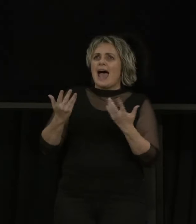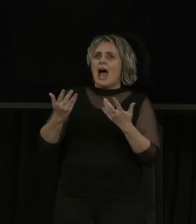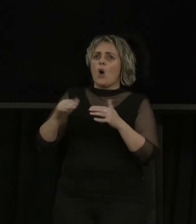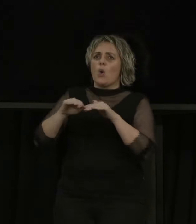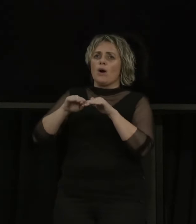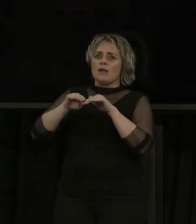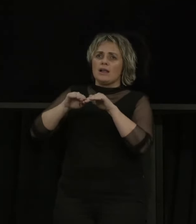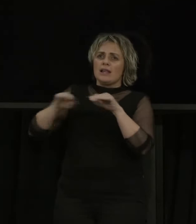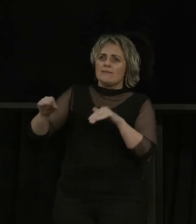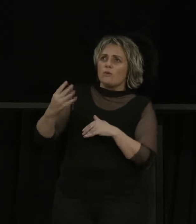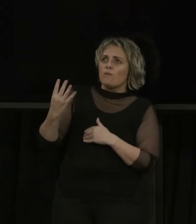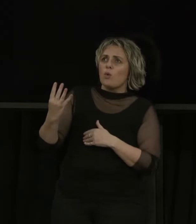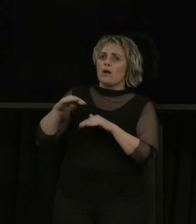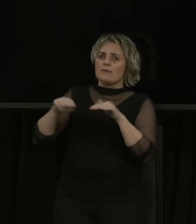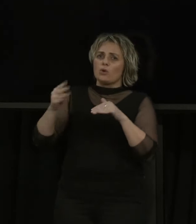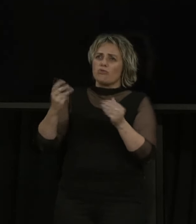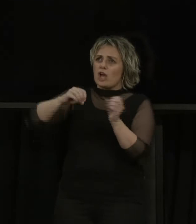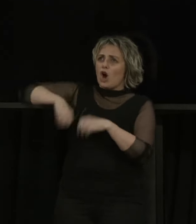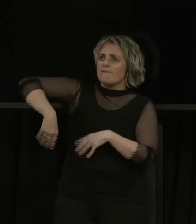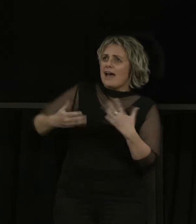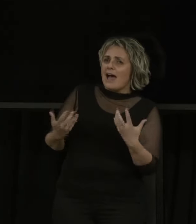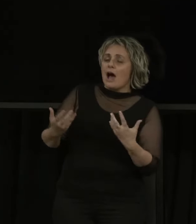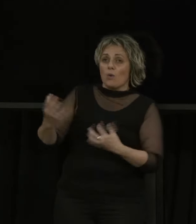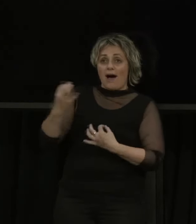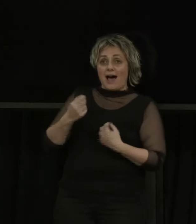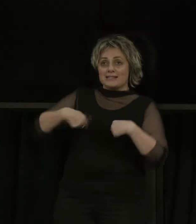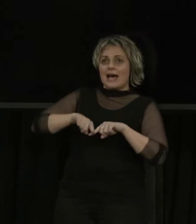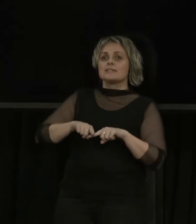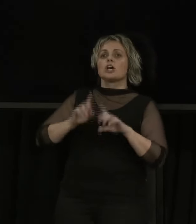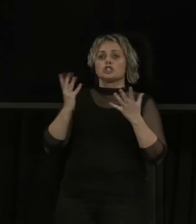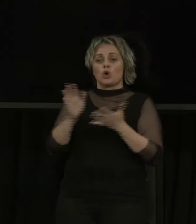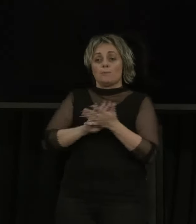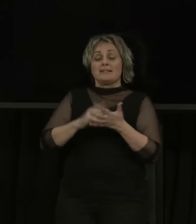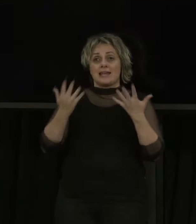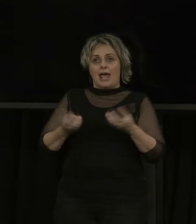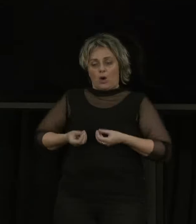out is that all New Zealanders, not just Auckland is, have